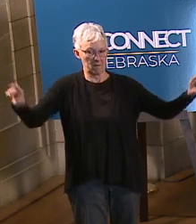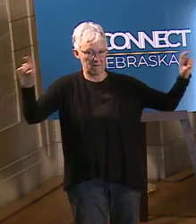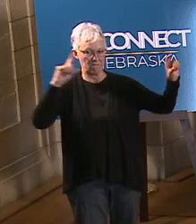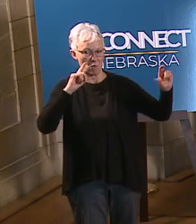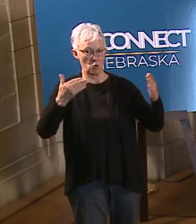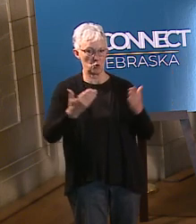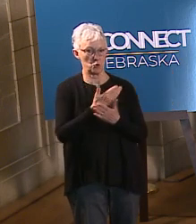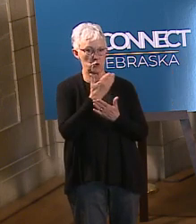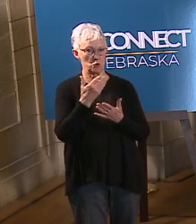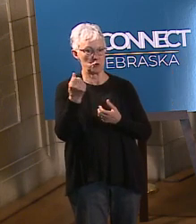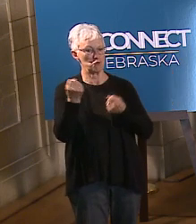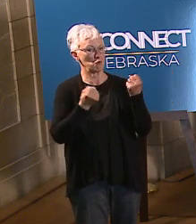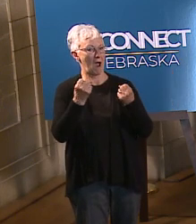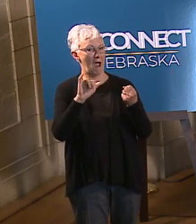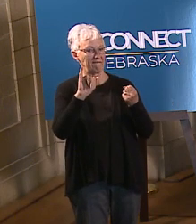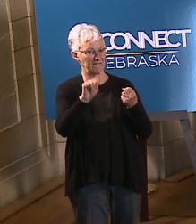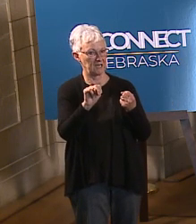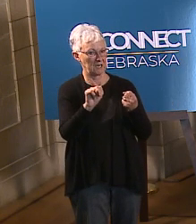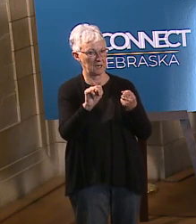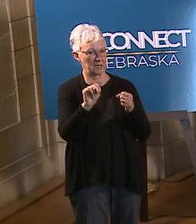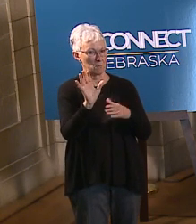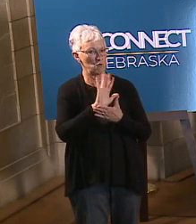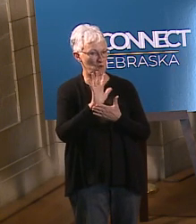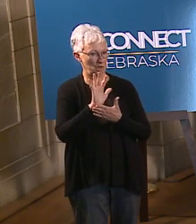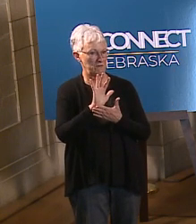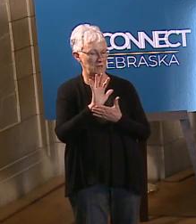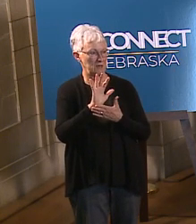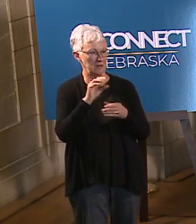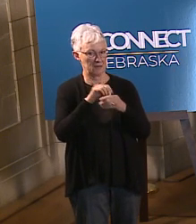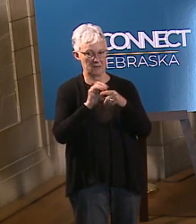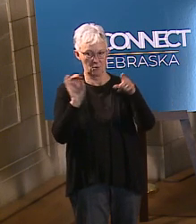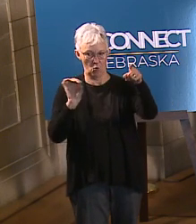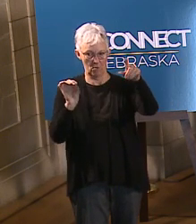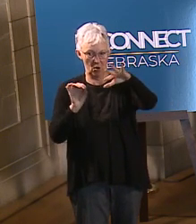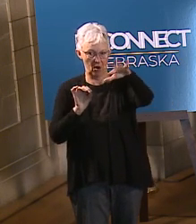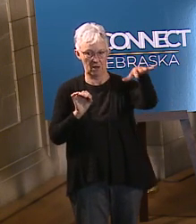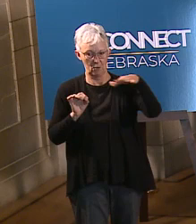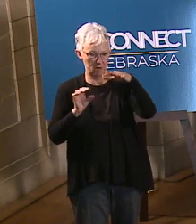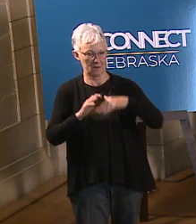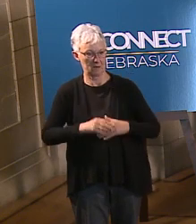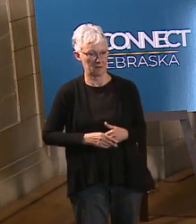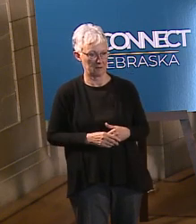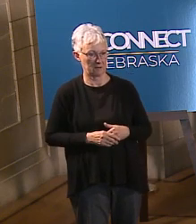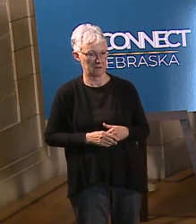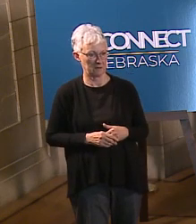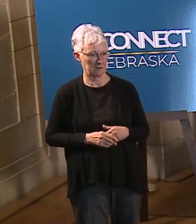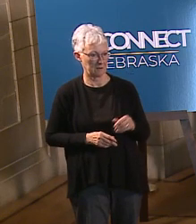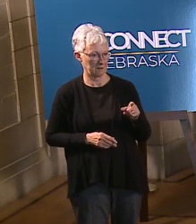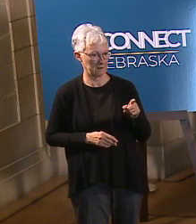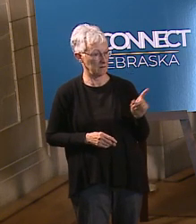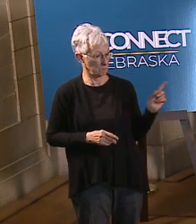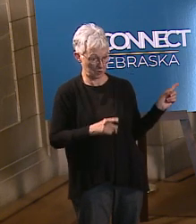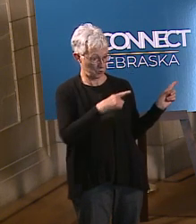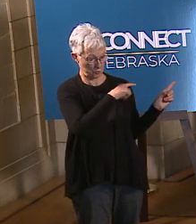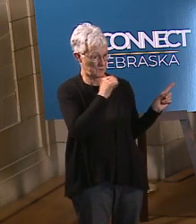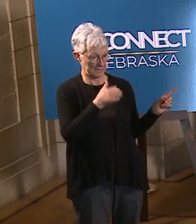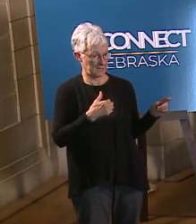INCLUDED WRAPPING UP THE DAY BY CUTTING THE RIBBON AT A NEW